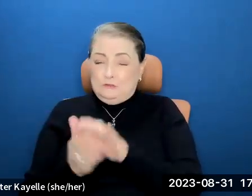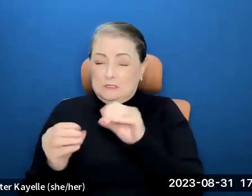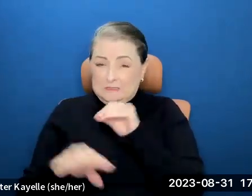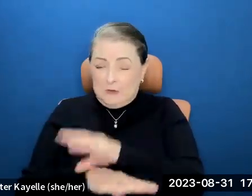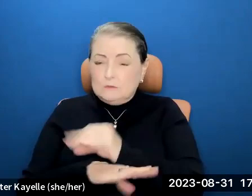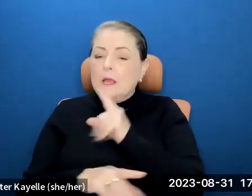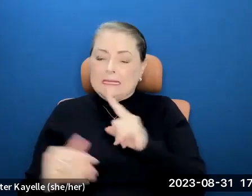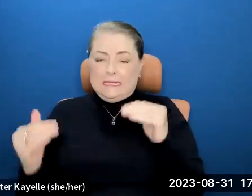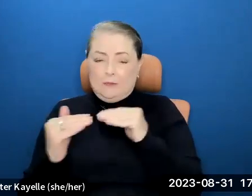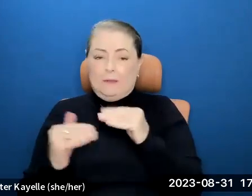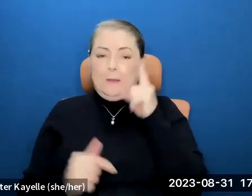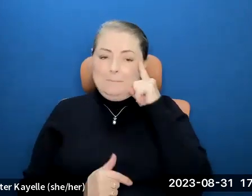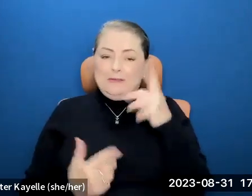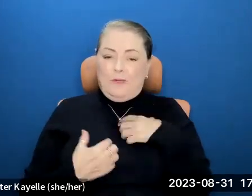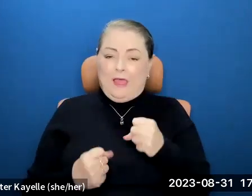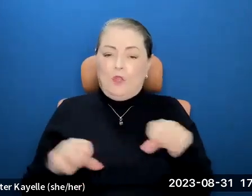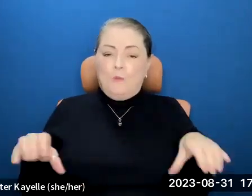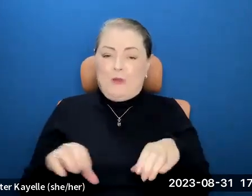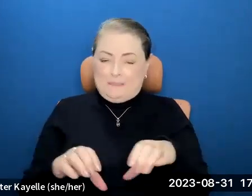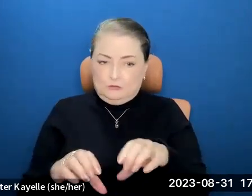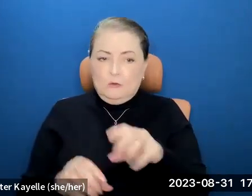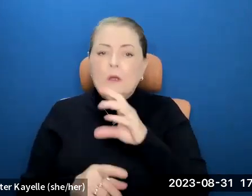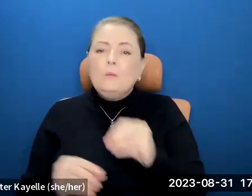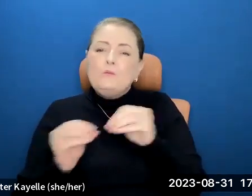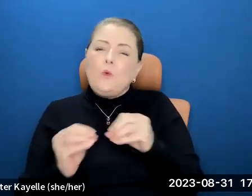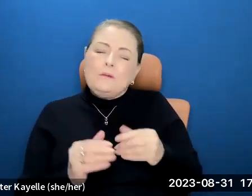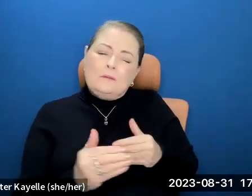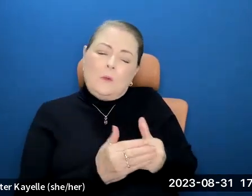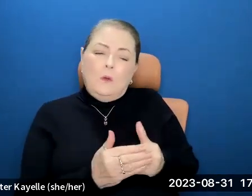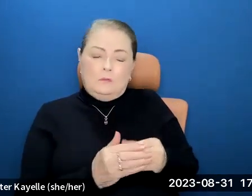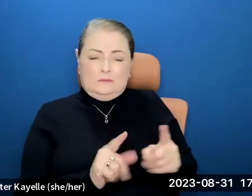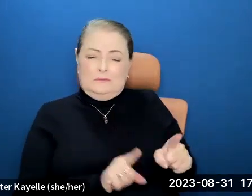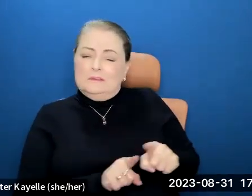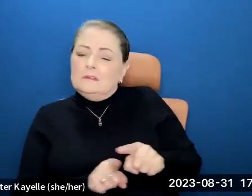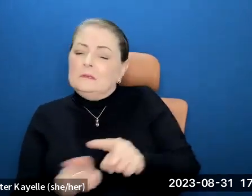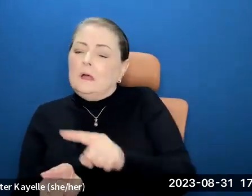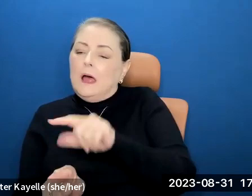licensed mental health practitioner more closely with other Master's level counselor professions